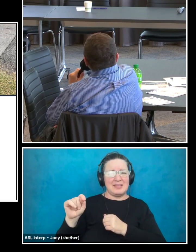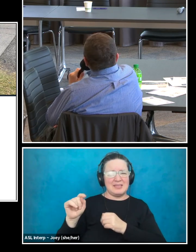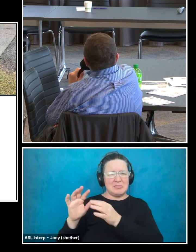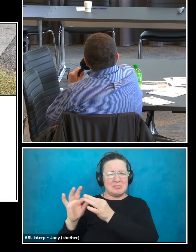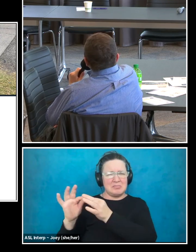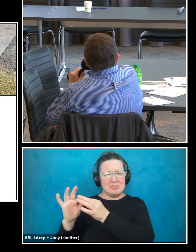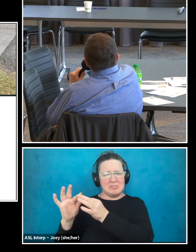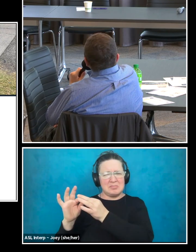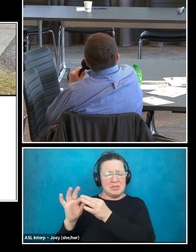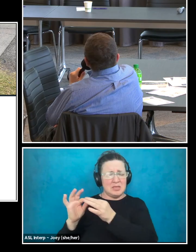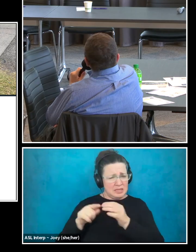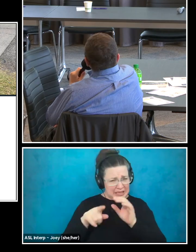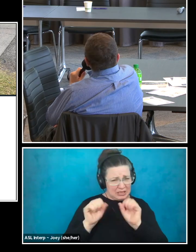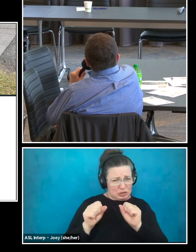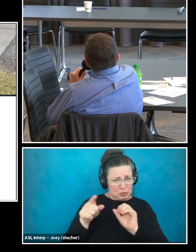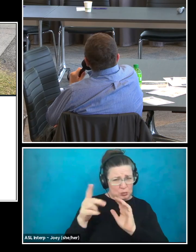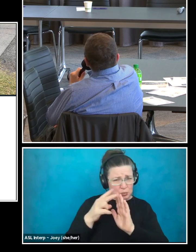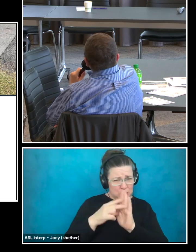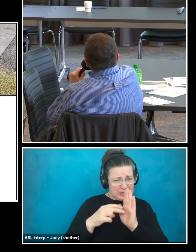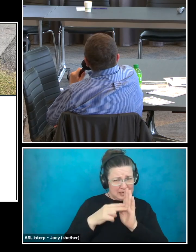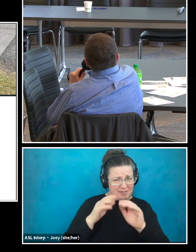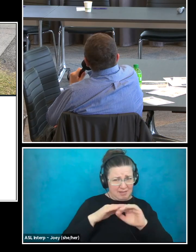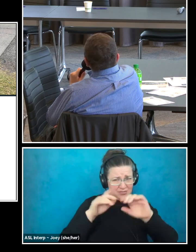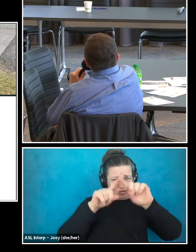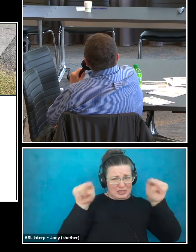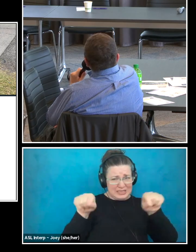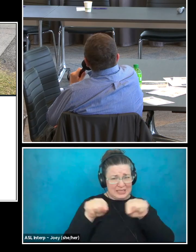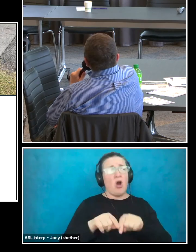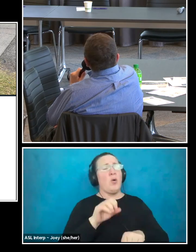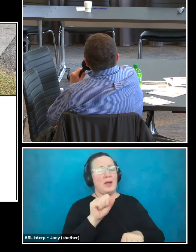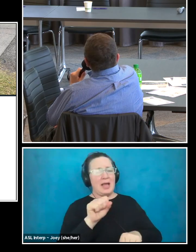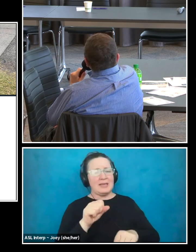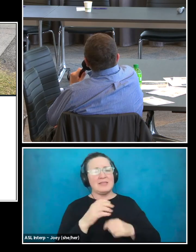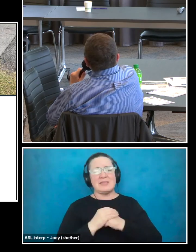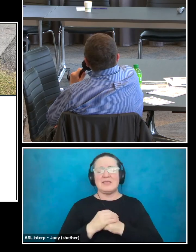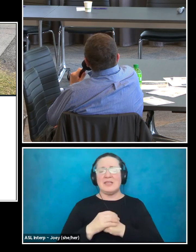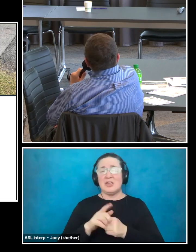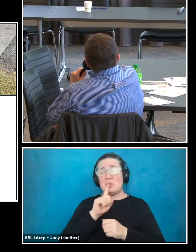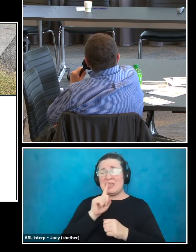quote, please? Yeah. It is beyond frustrating having to depend on others for transportation.